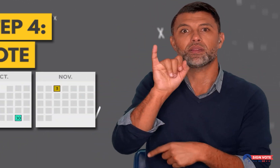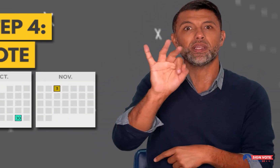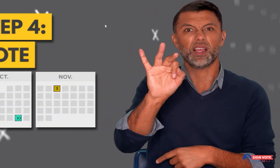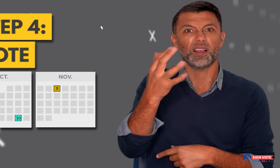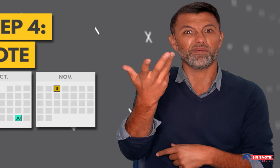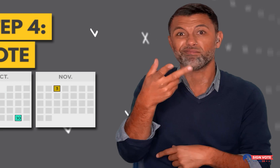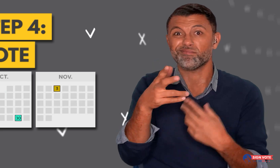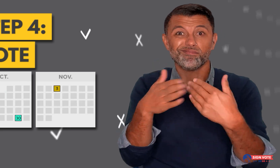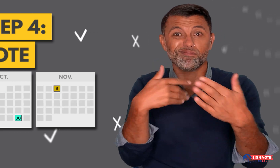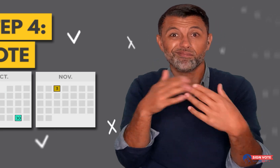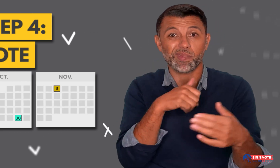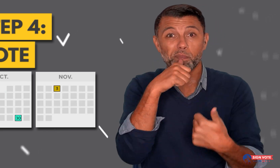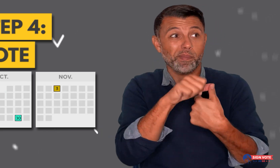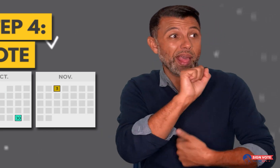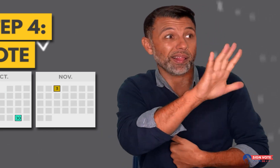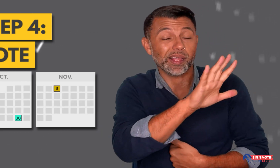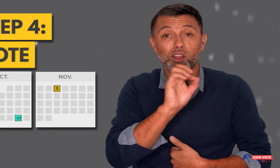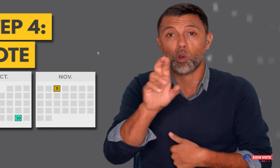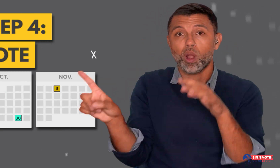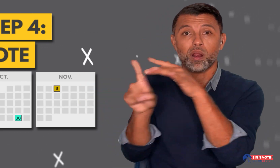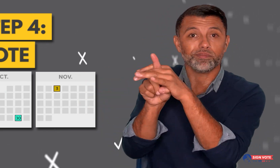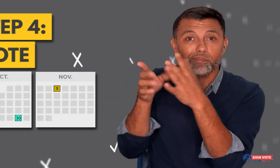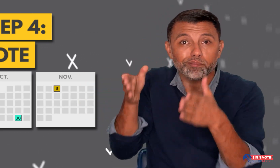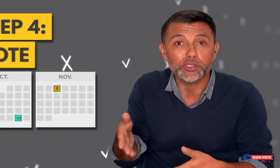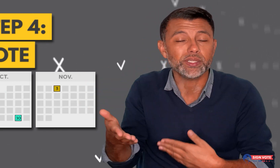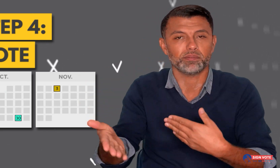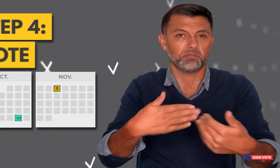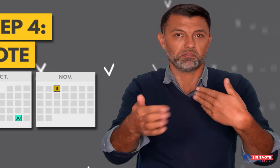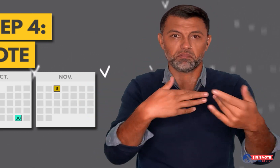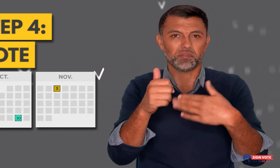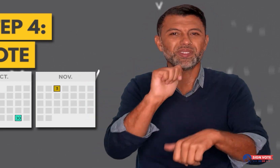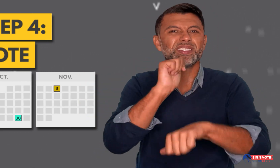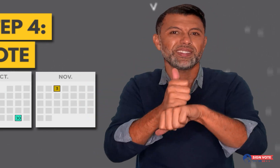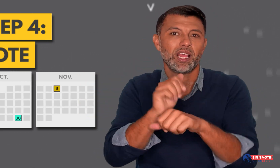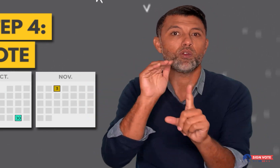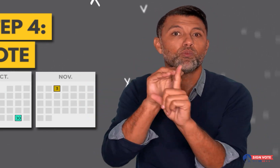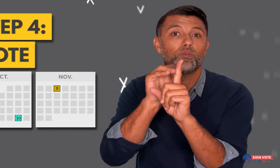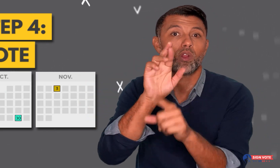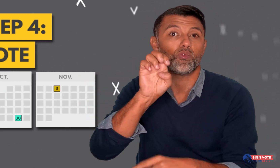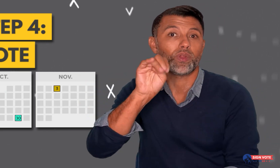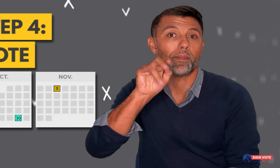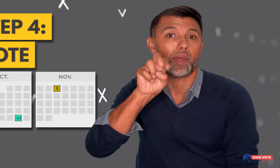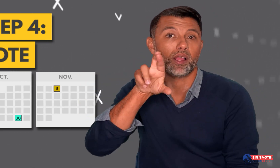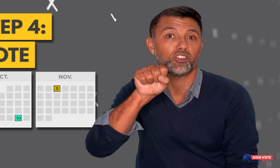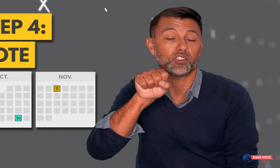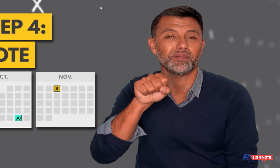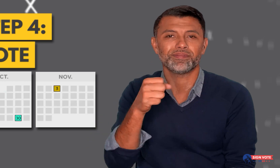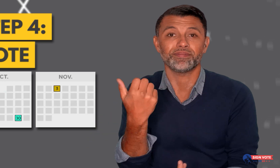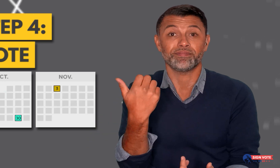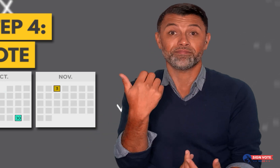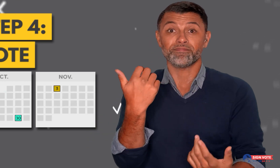Especially if you're mailing in your ballot or voting in person. Again, set your reminders.